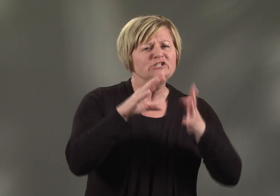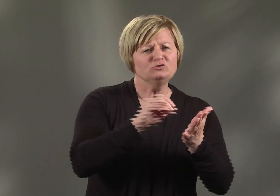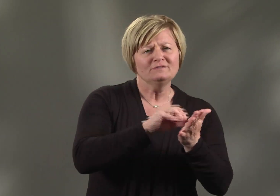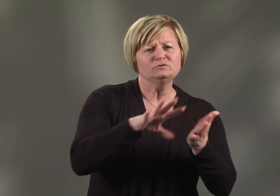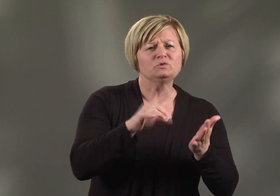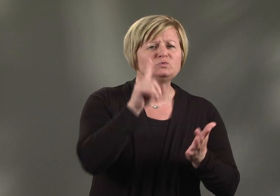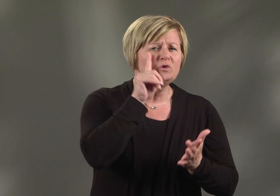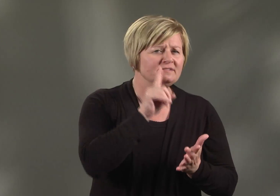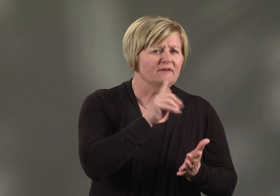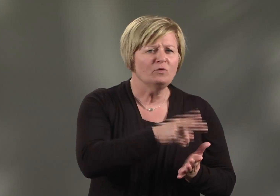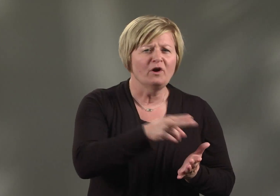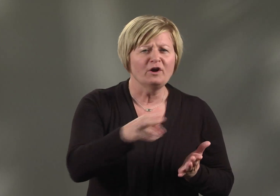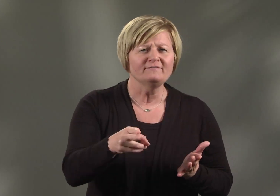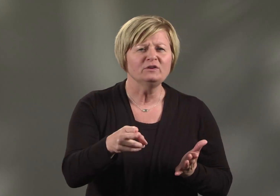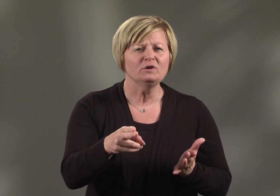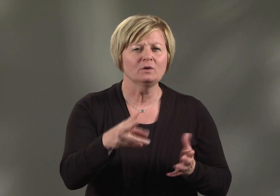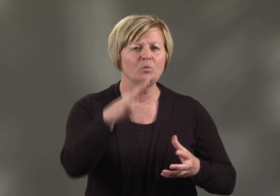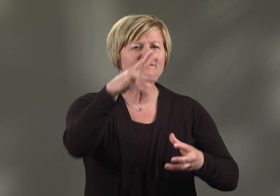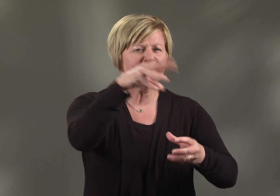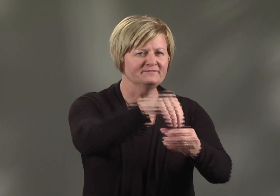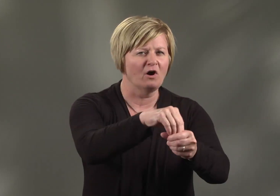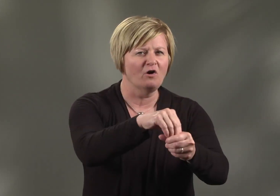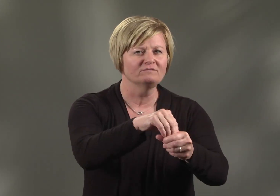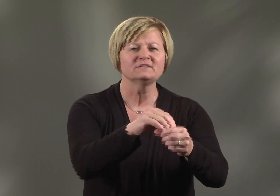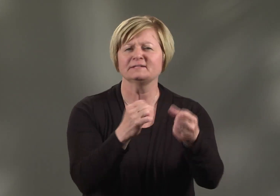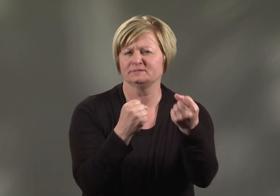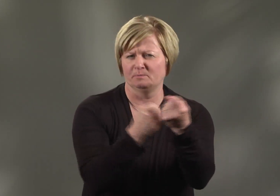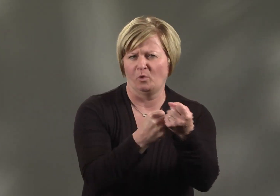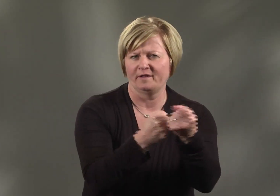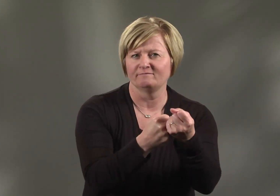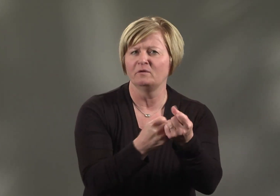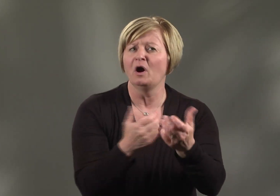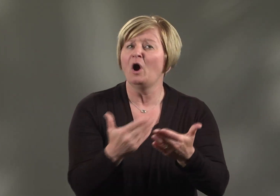The teacher of students who are deaf and hard of hearing was involved and supportive.